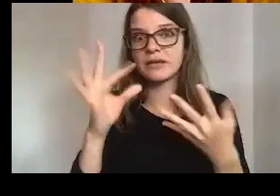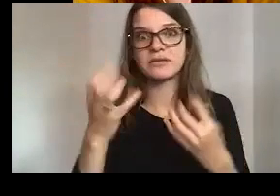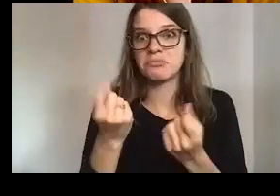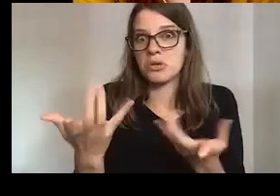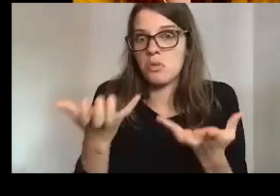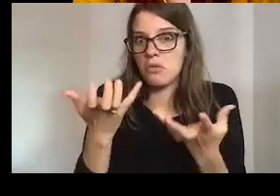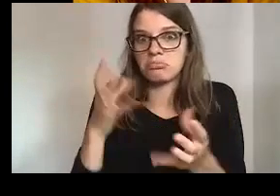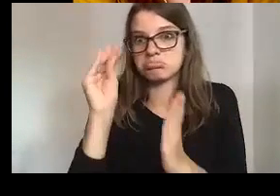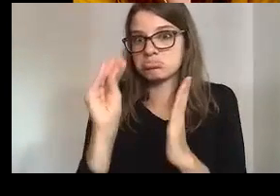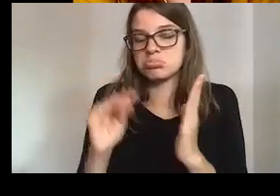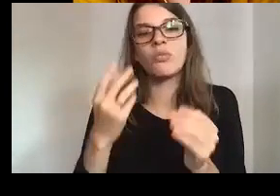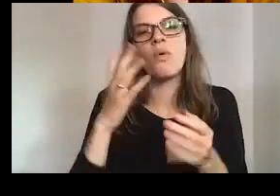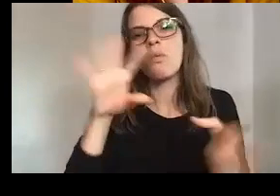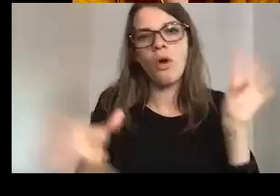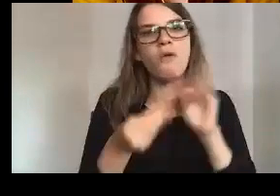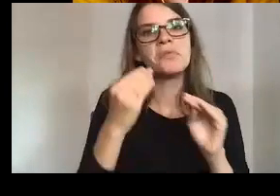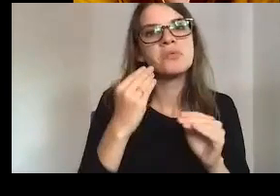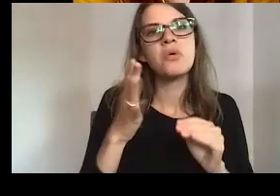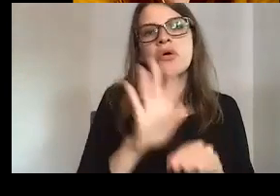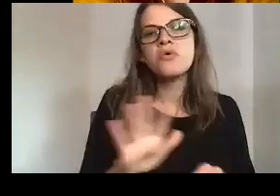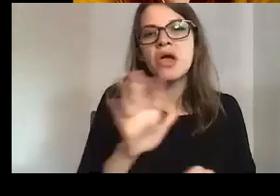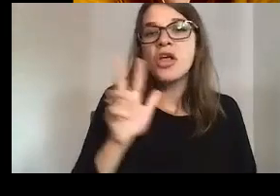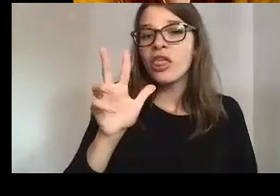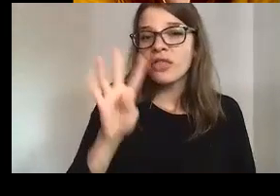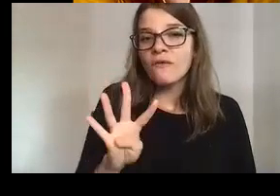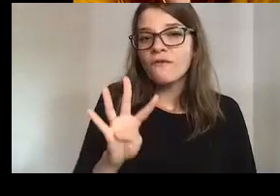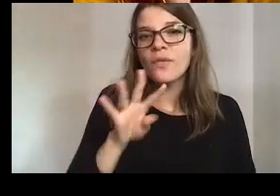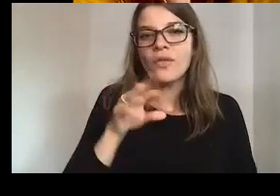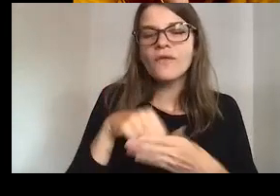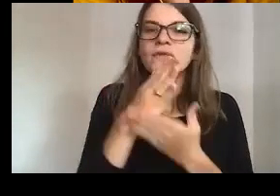overall we know about almost three quarters we're involved with some sort of medical